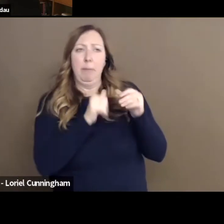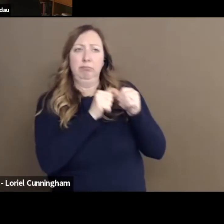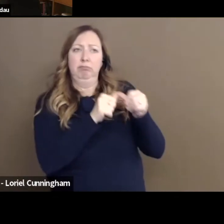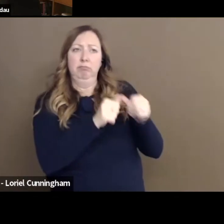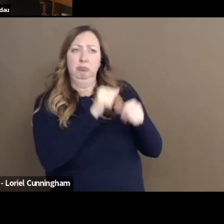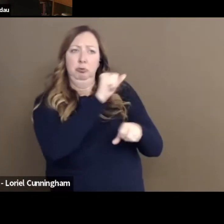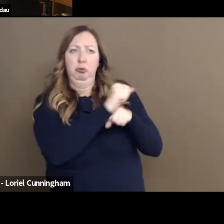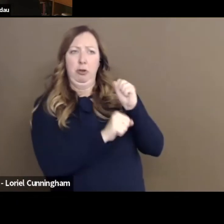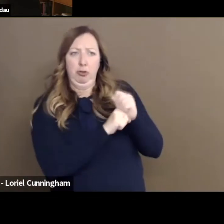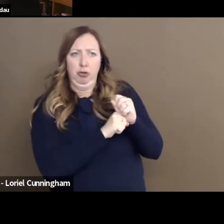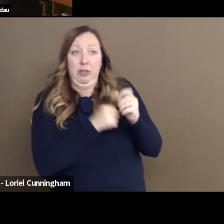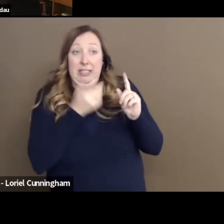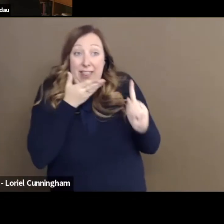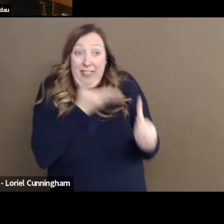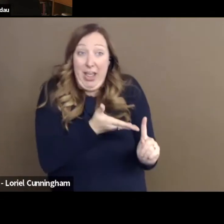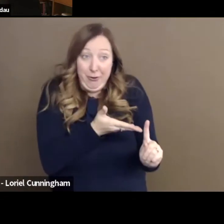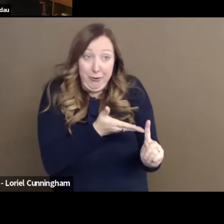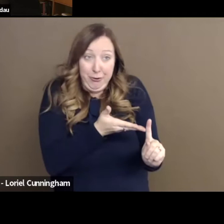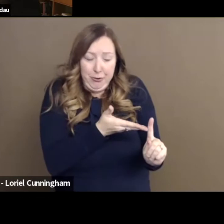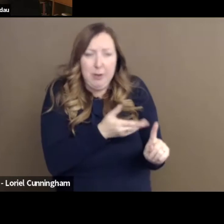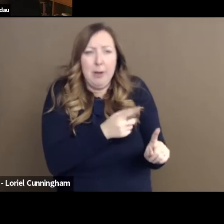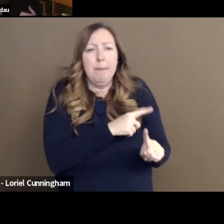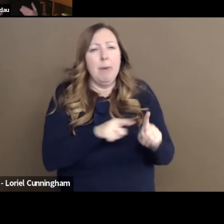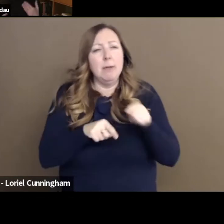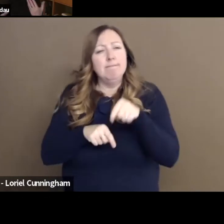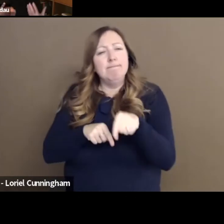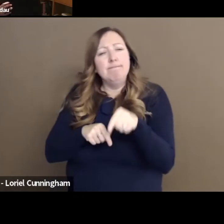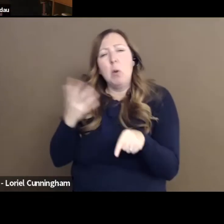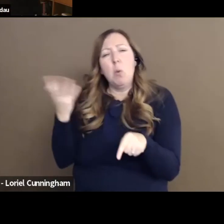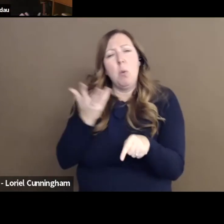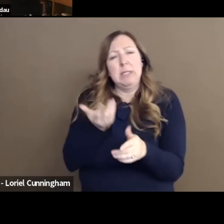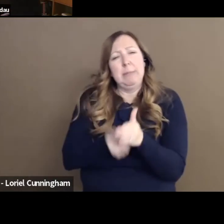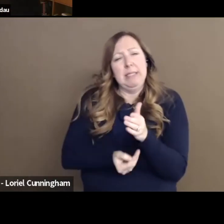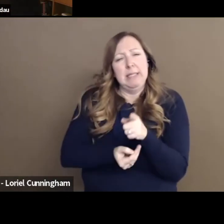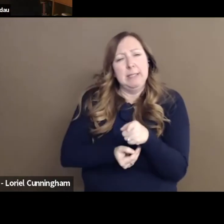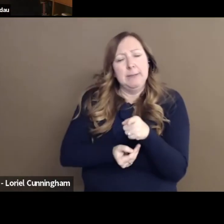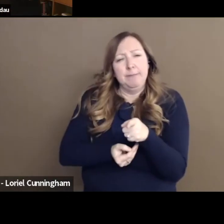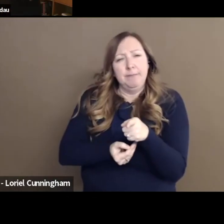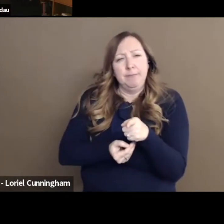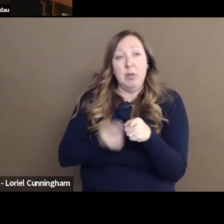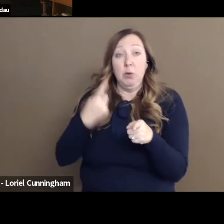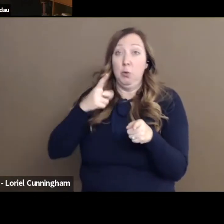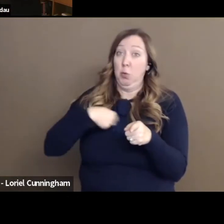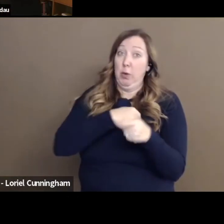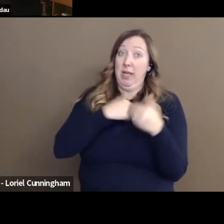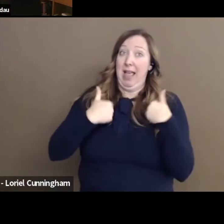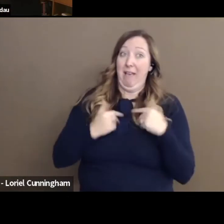here is there a problem um and do we have a different kind of